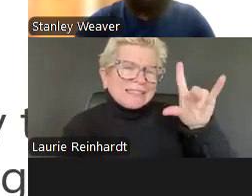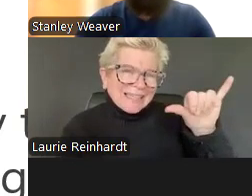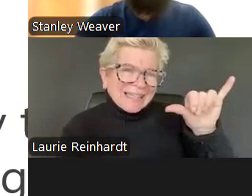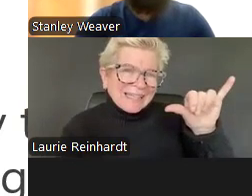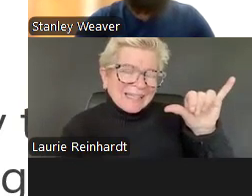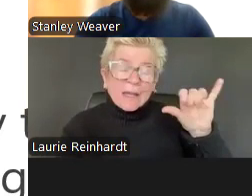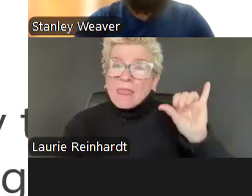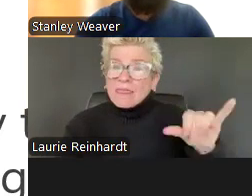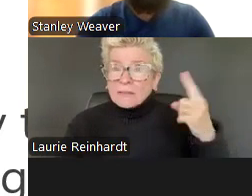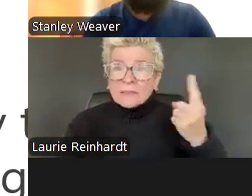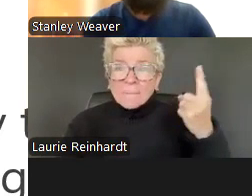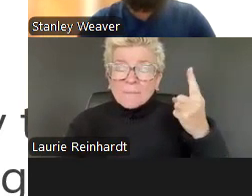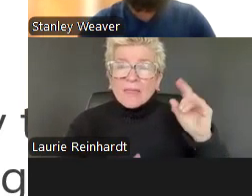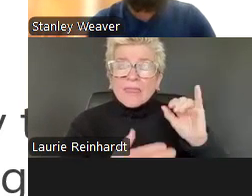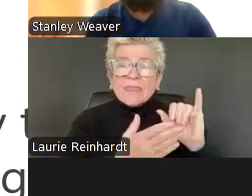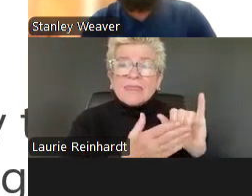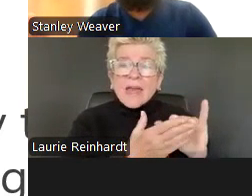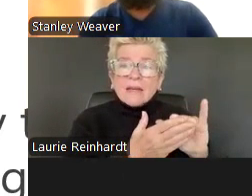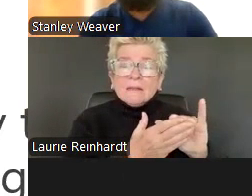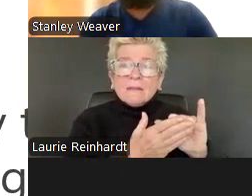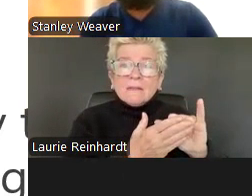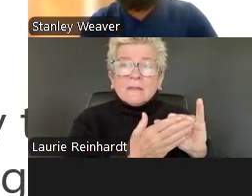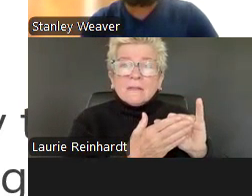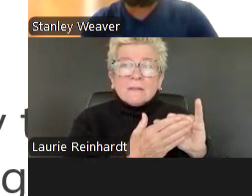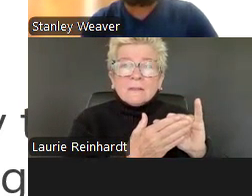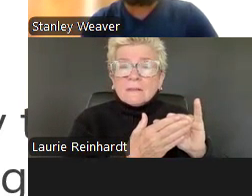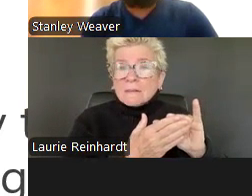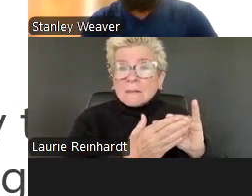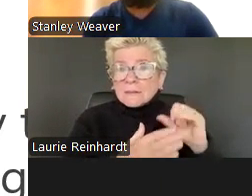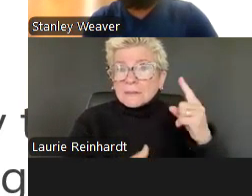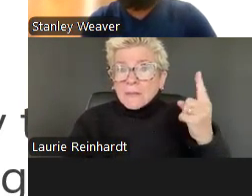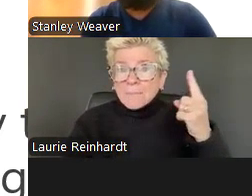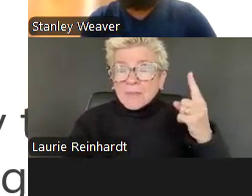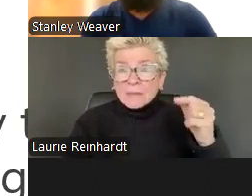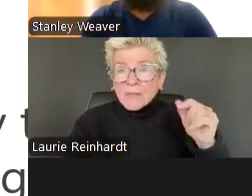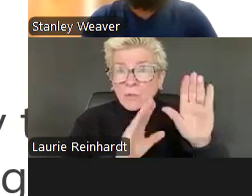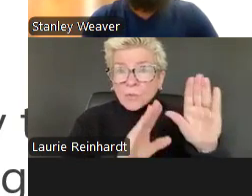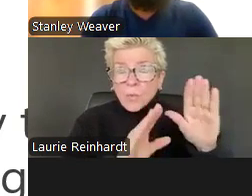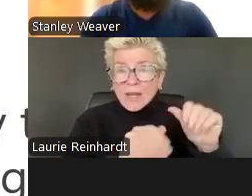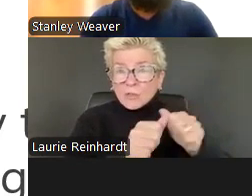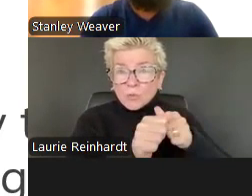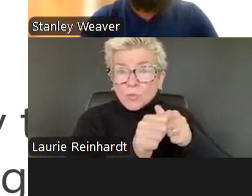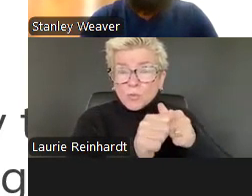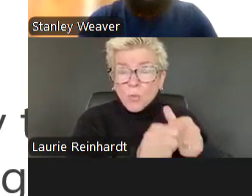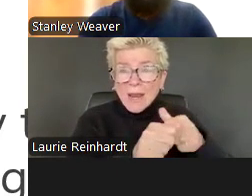that is a great thing to track within the High School and Beyond Plan and